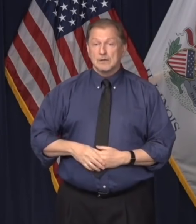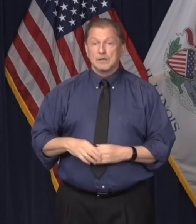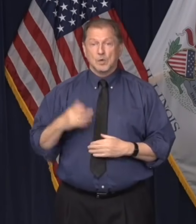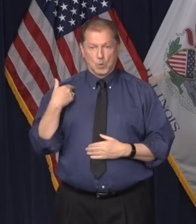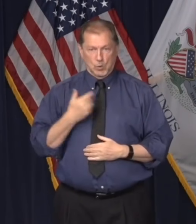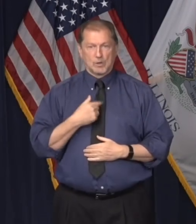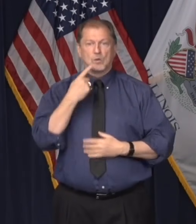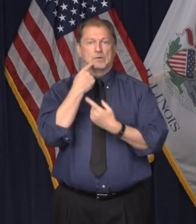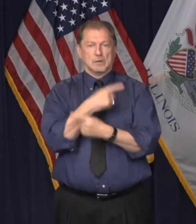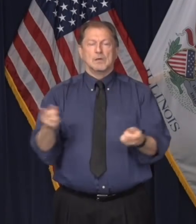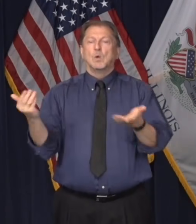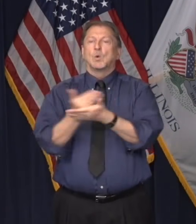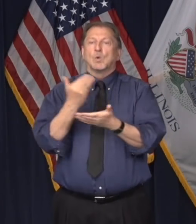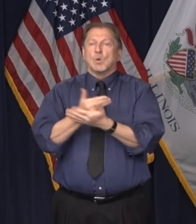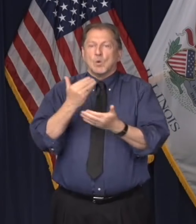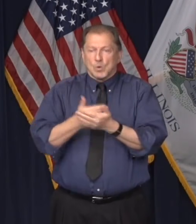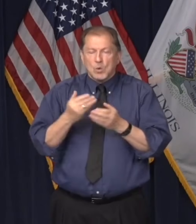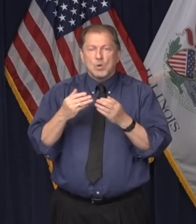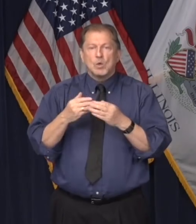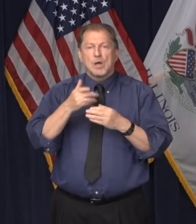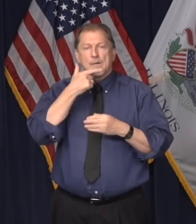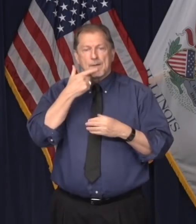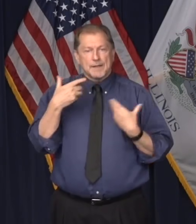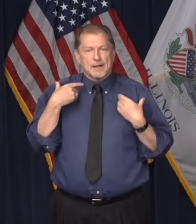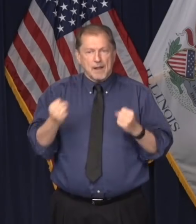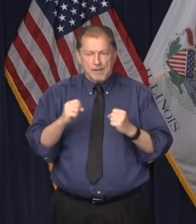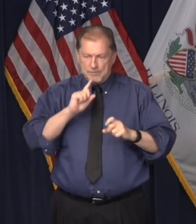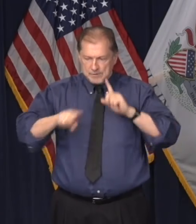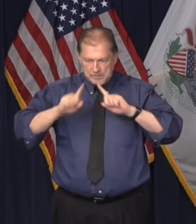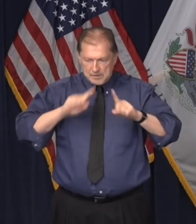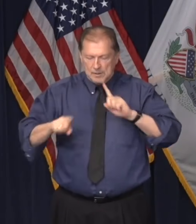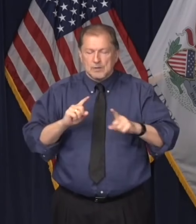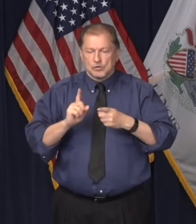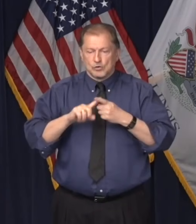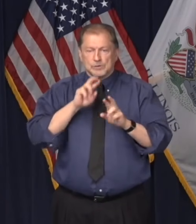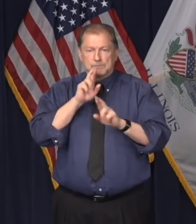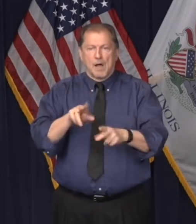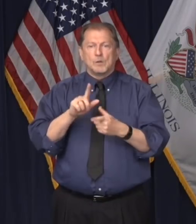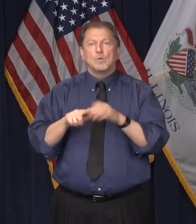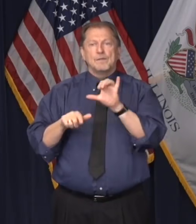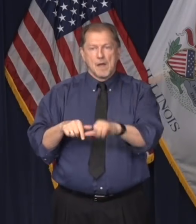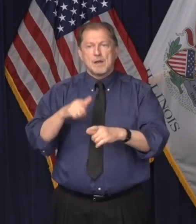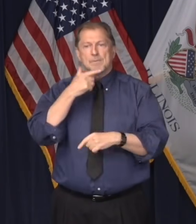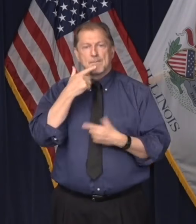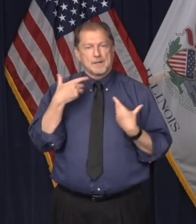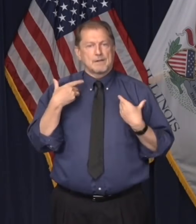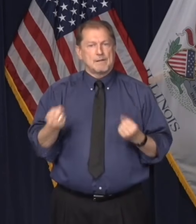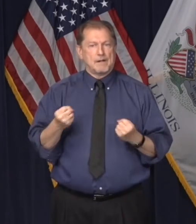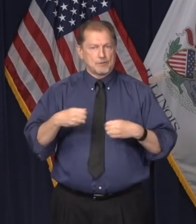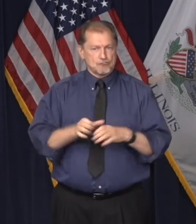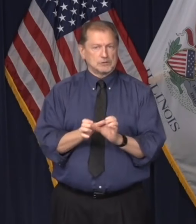IN THE INTERIM, WE WILL BE ISSUING NEW PUBLIC HEALTH DIRECTIVES SO THAT WE CAN CONTINUE TO RESPOND TO THIS